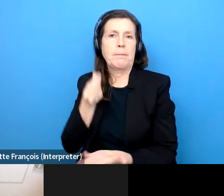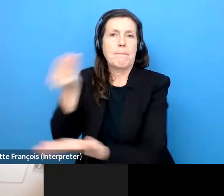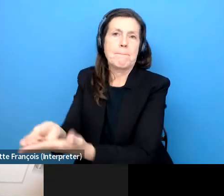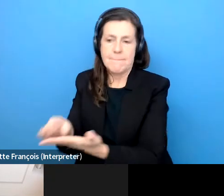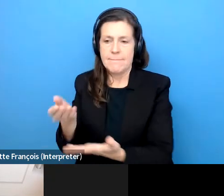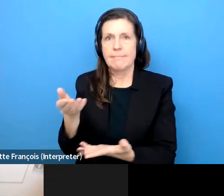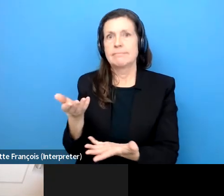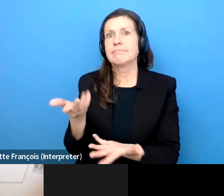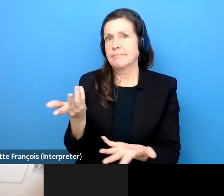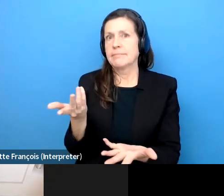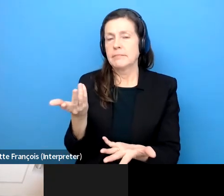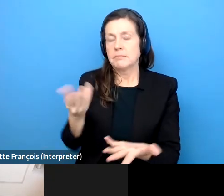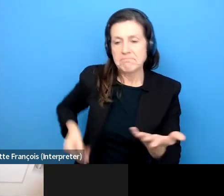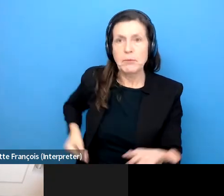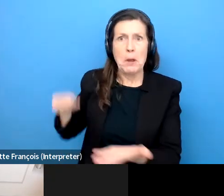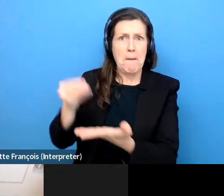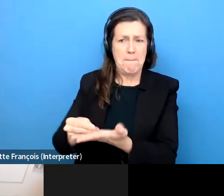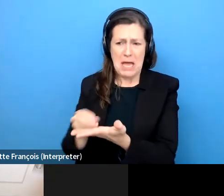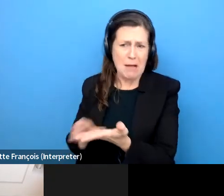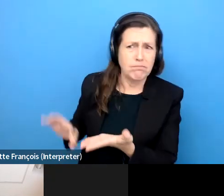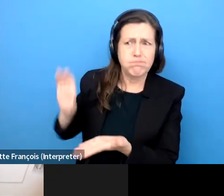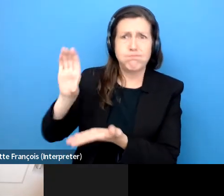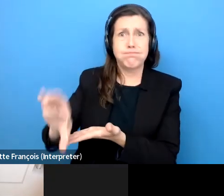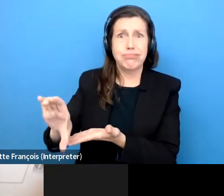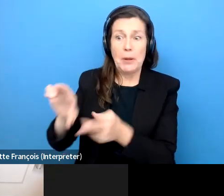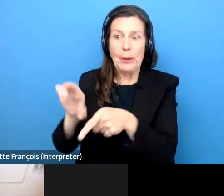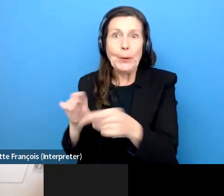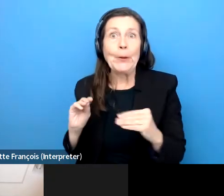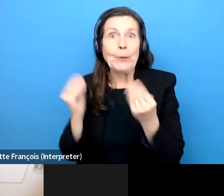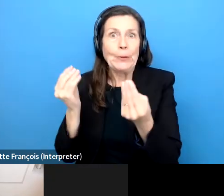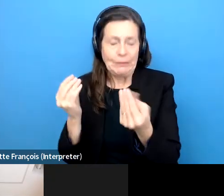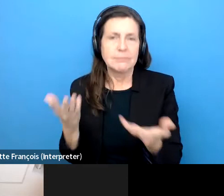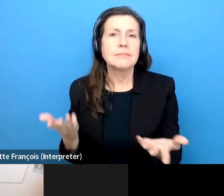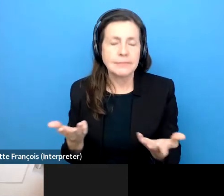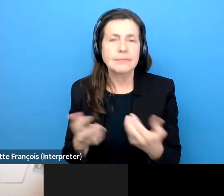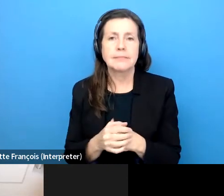than for a woman that meets all the standards for normality.